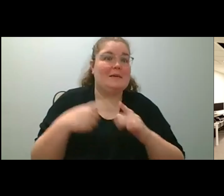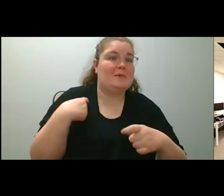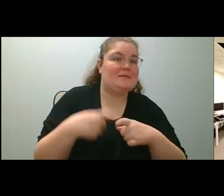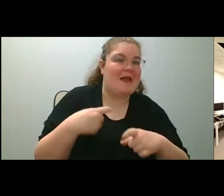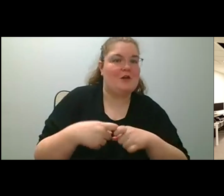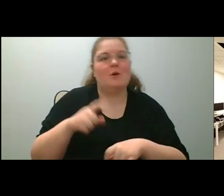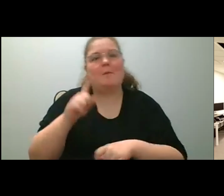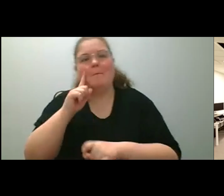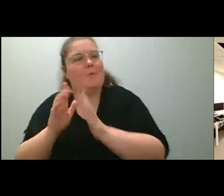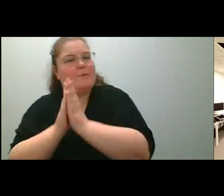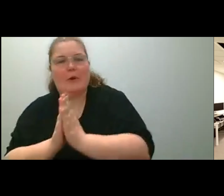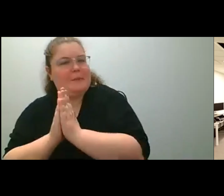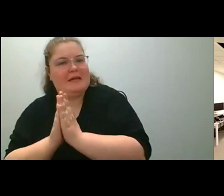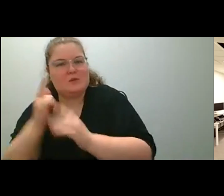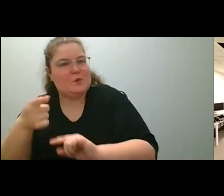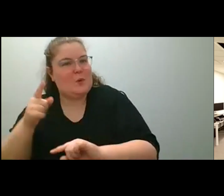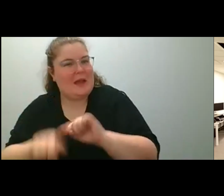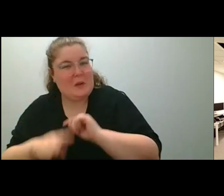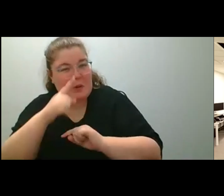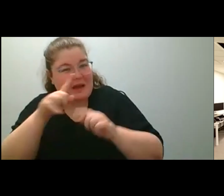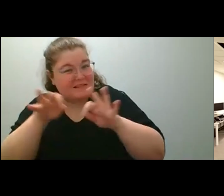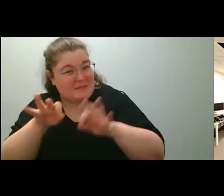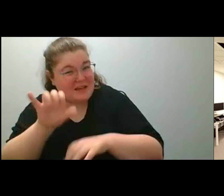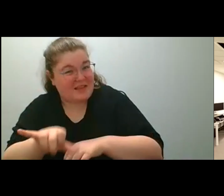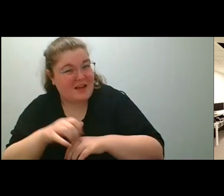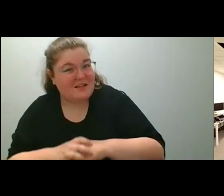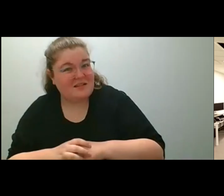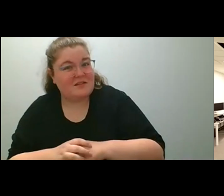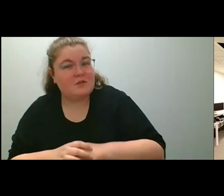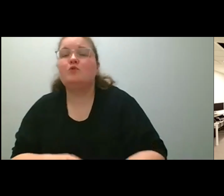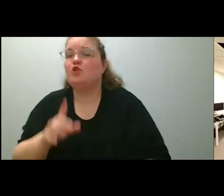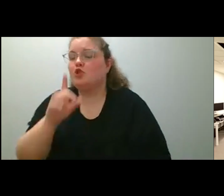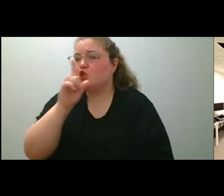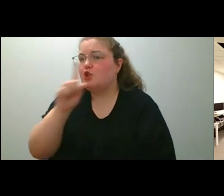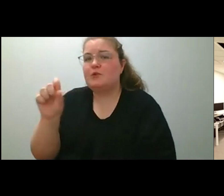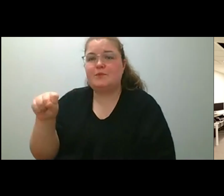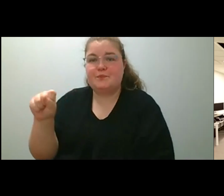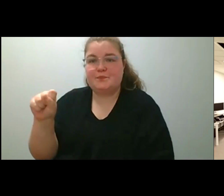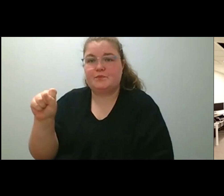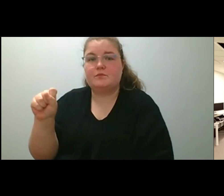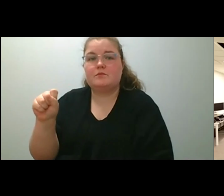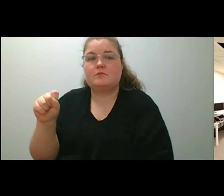Can you talk just a little bit about that? Sure, absolutely. Really it comes down to,